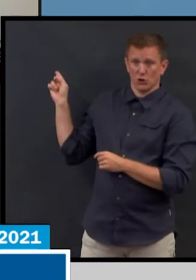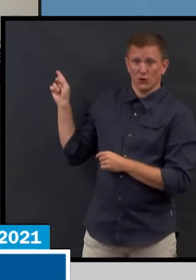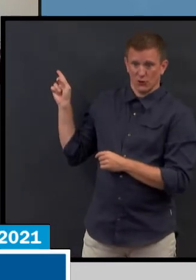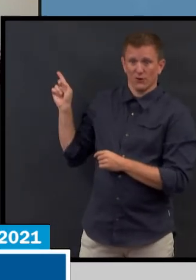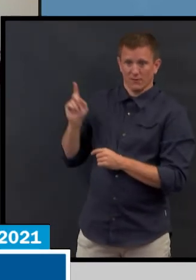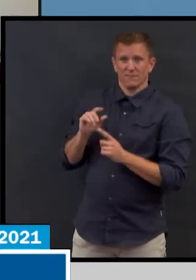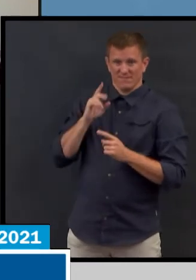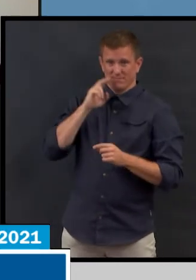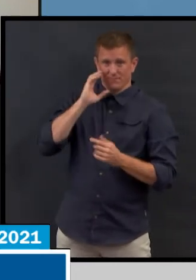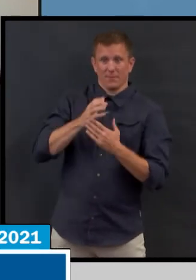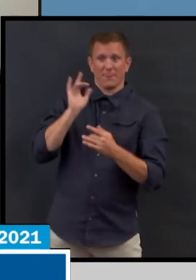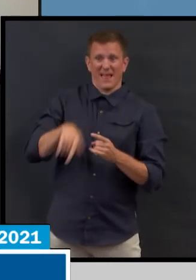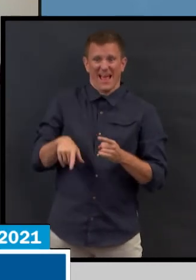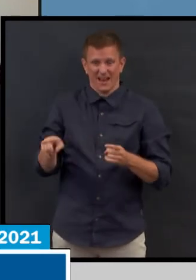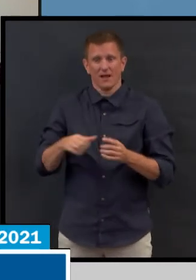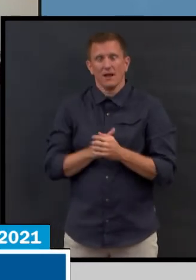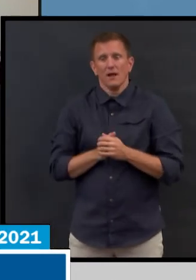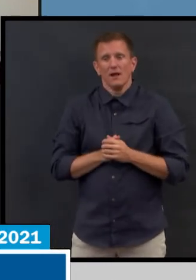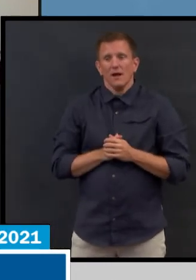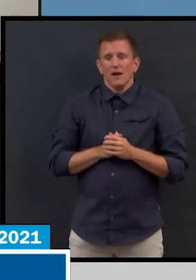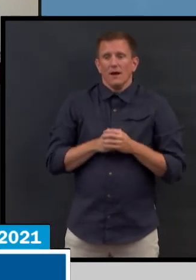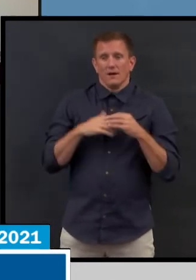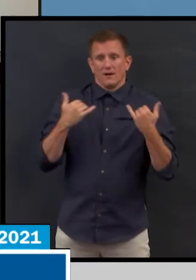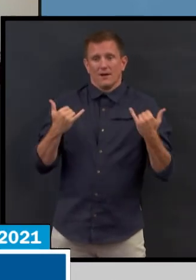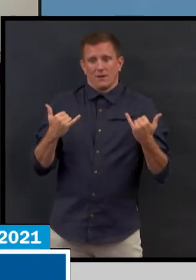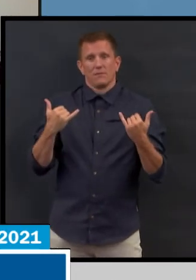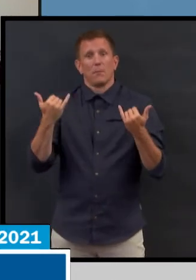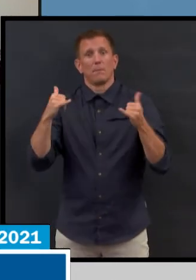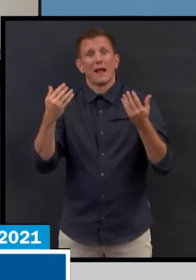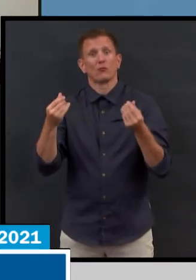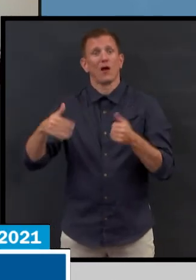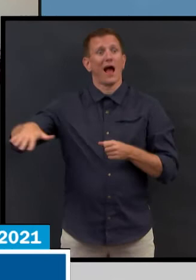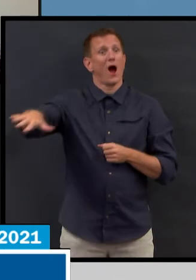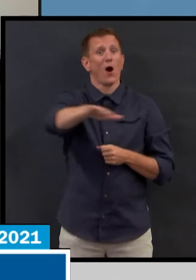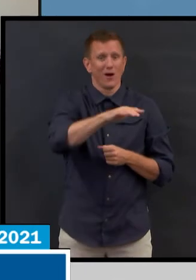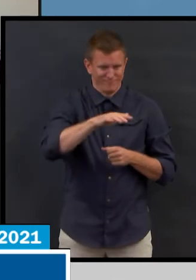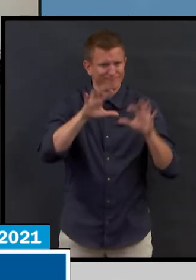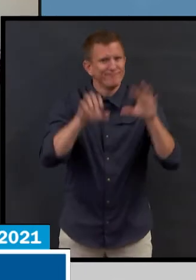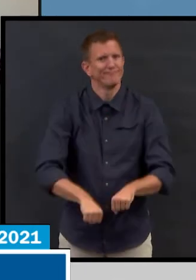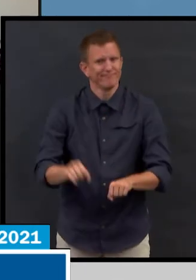existing playground took place this summer and a new sidewalk was put in place to connect to